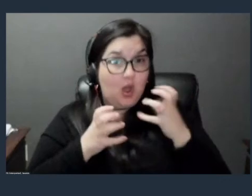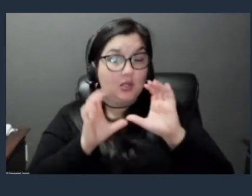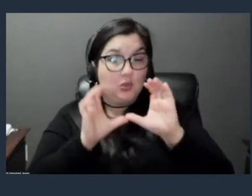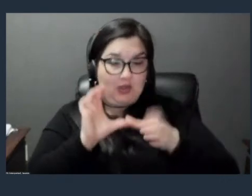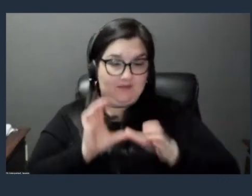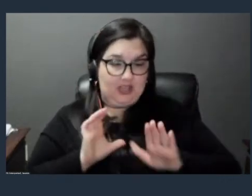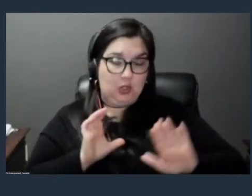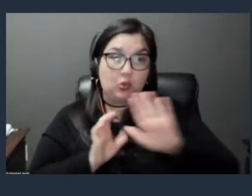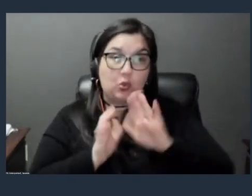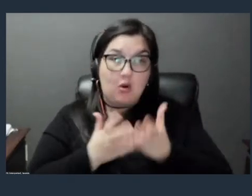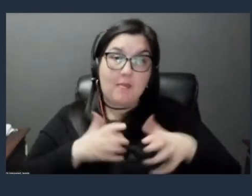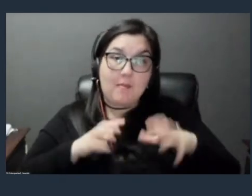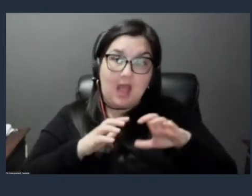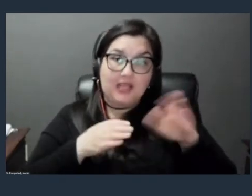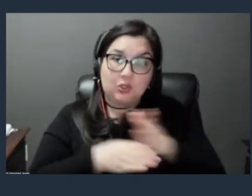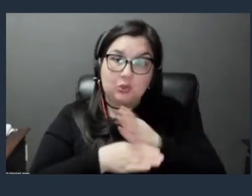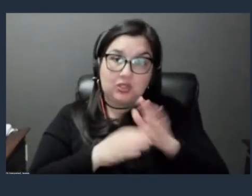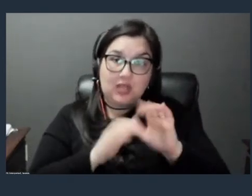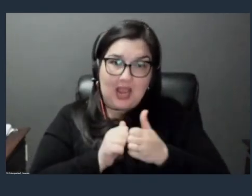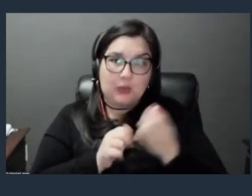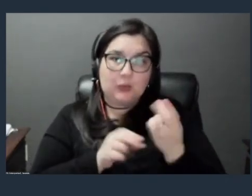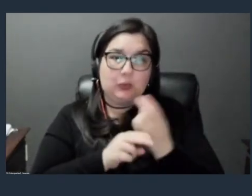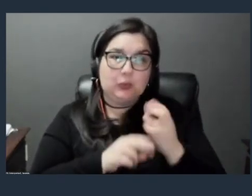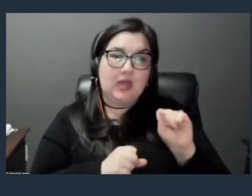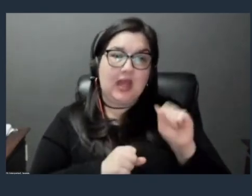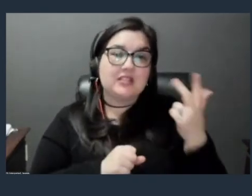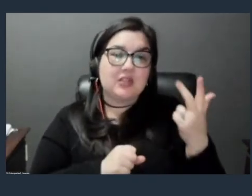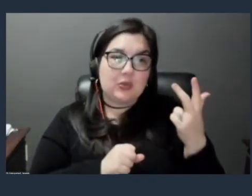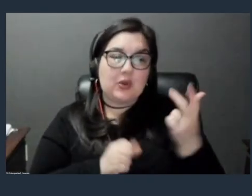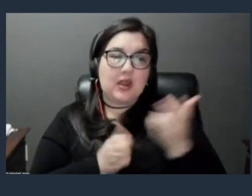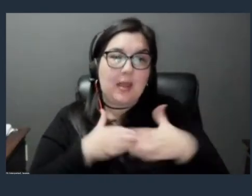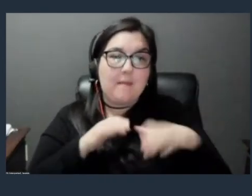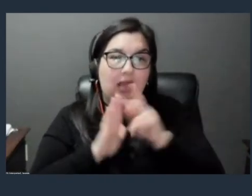you use that S3 bucket policy. In Shakhi's presentation, she showed you some examples.